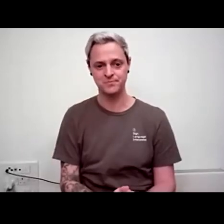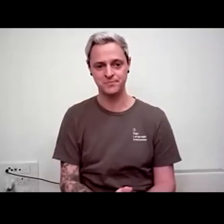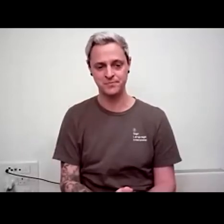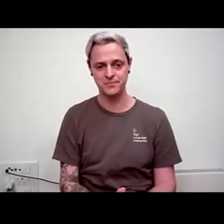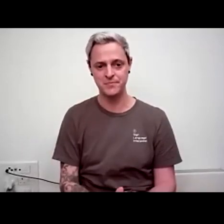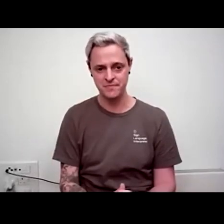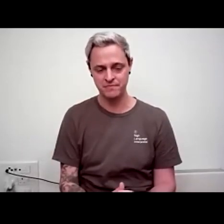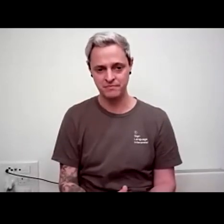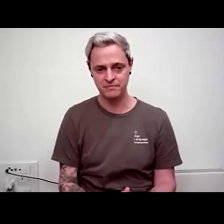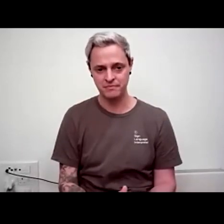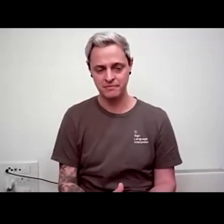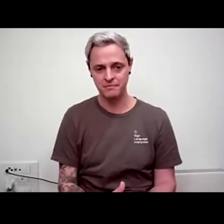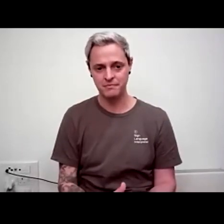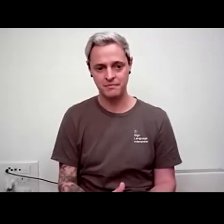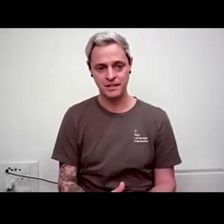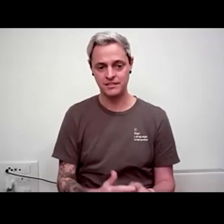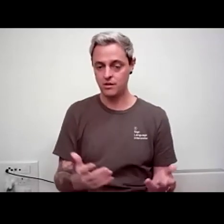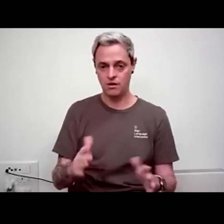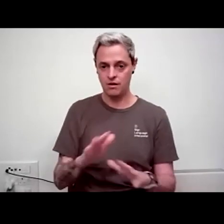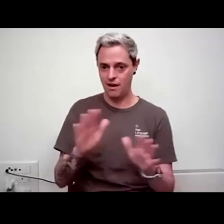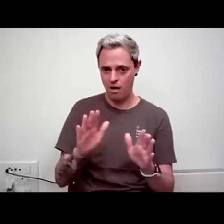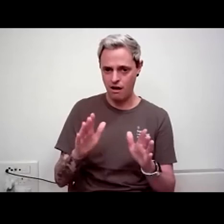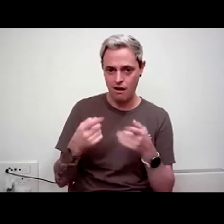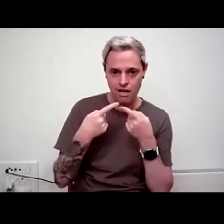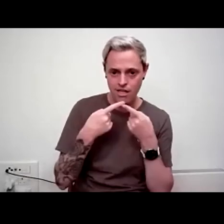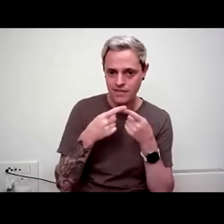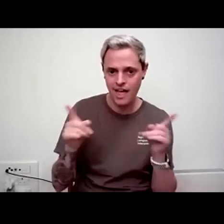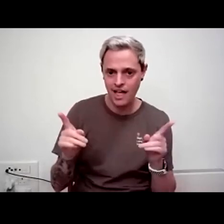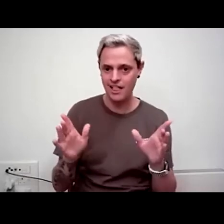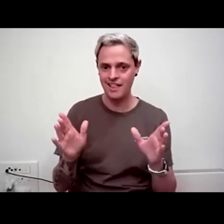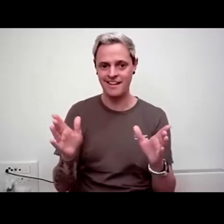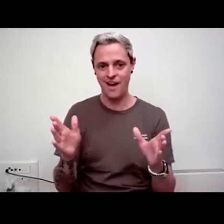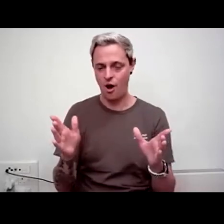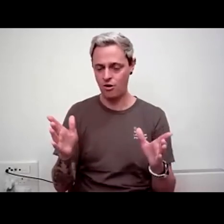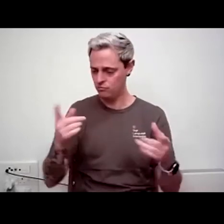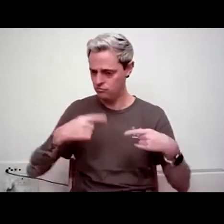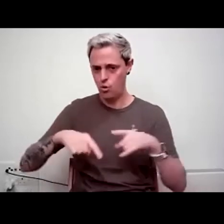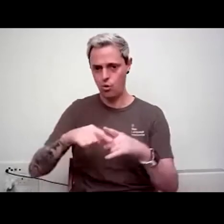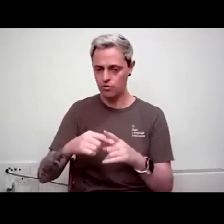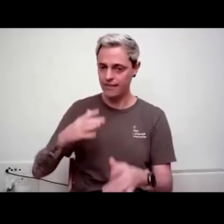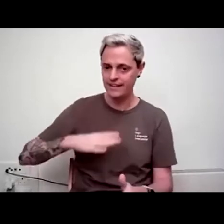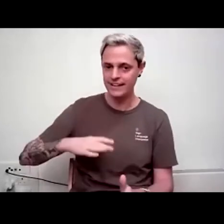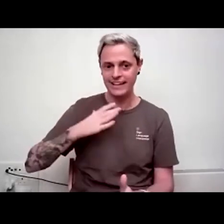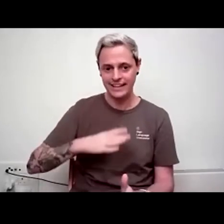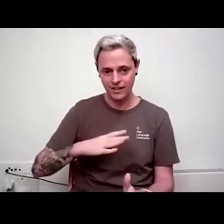So I don't want to deny anyone the need for and the grace of transformation.